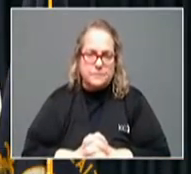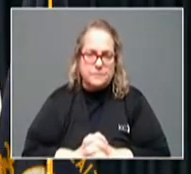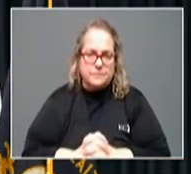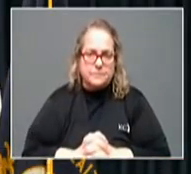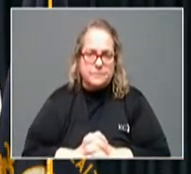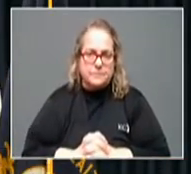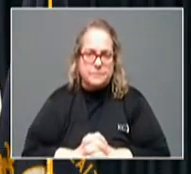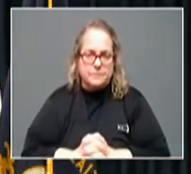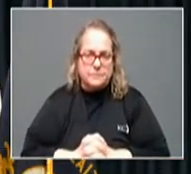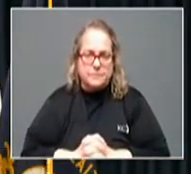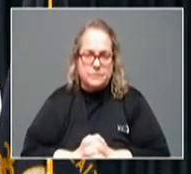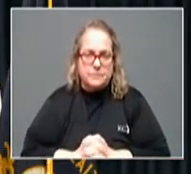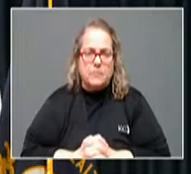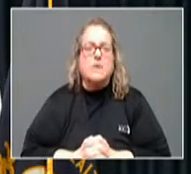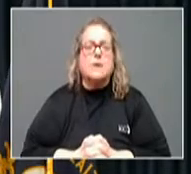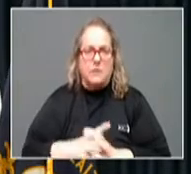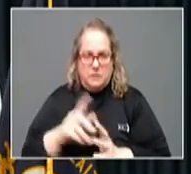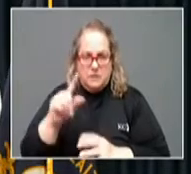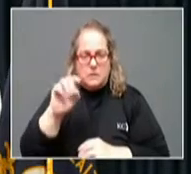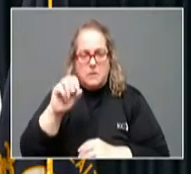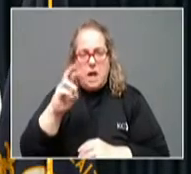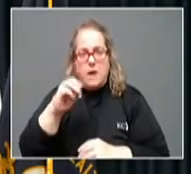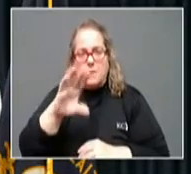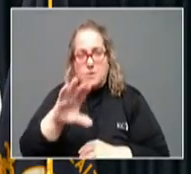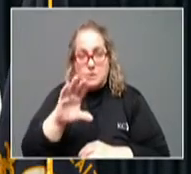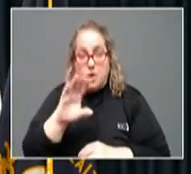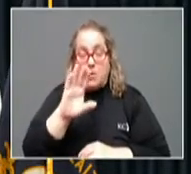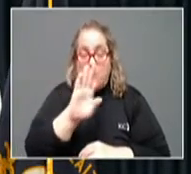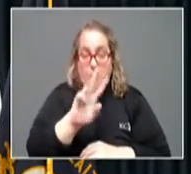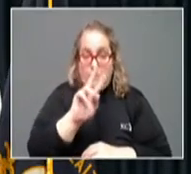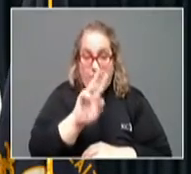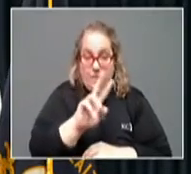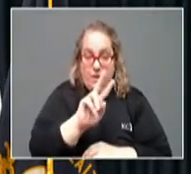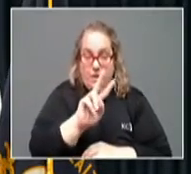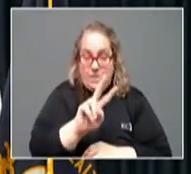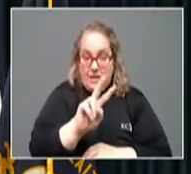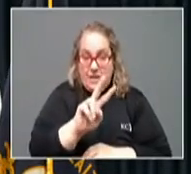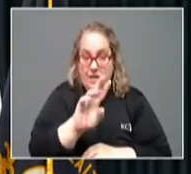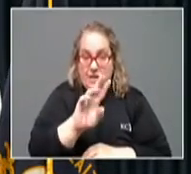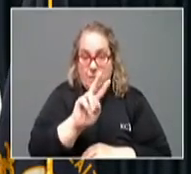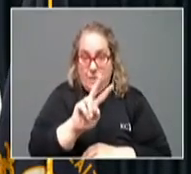right? So tom be a two is the variant. I think you're talking about as far as